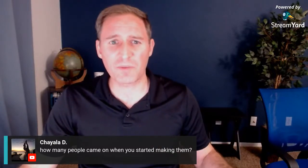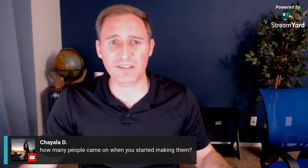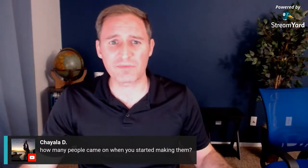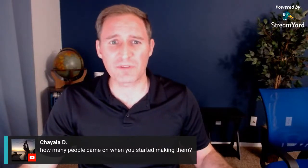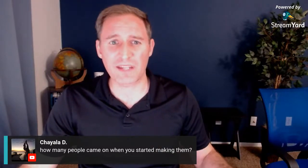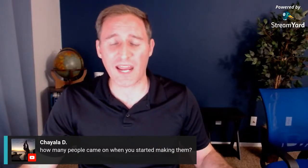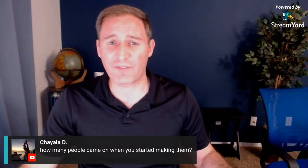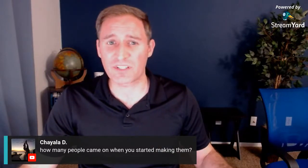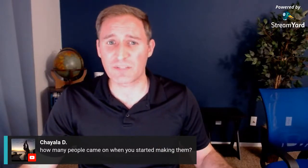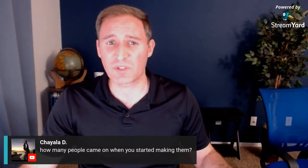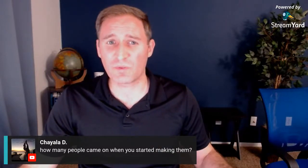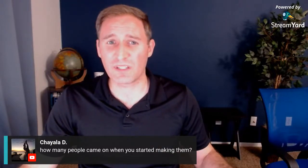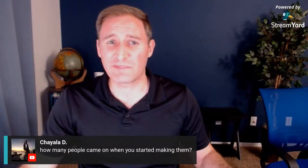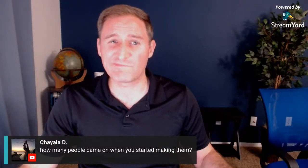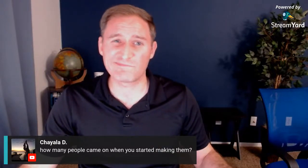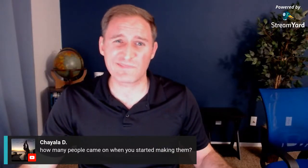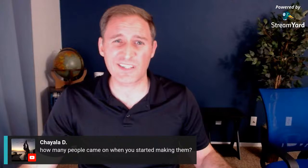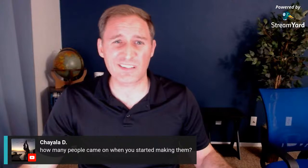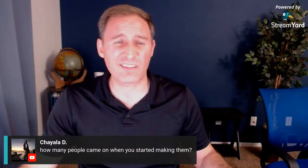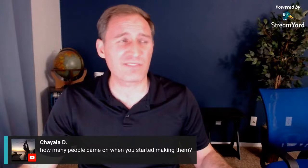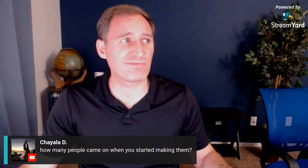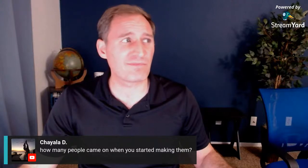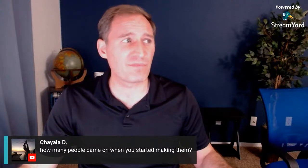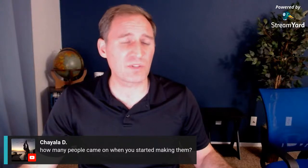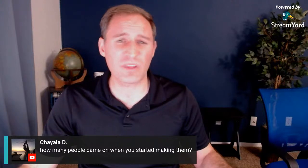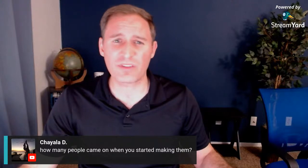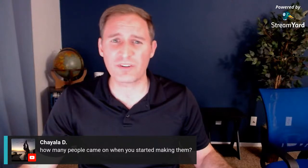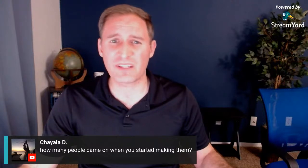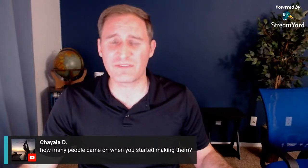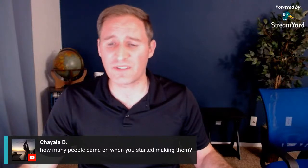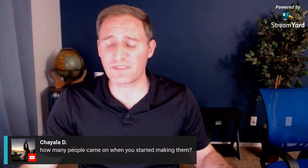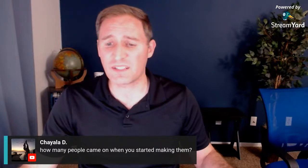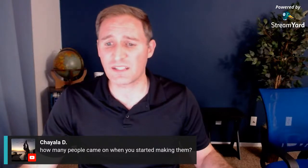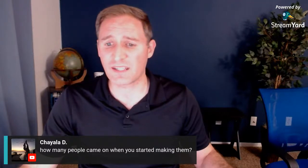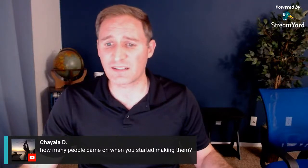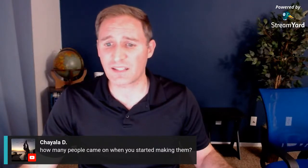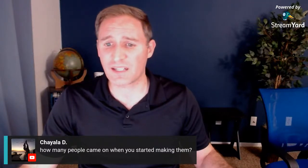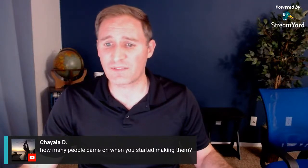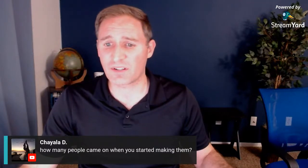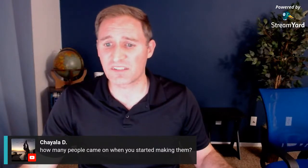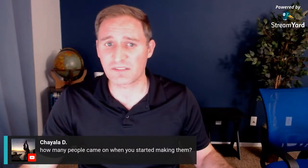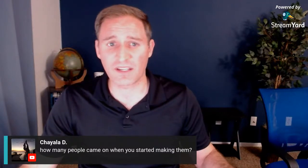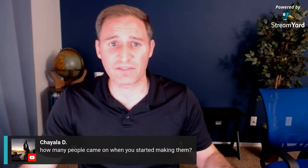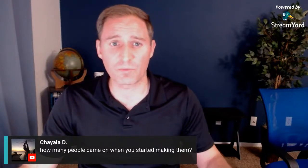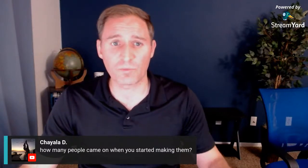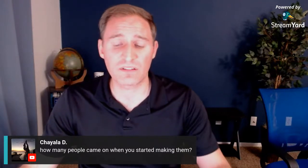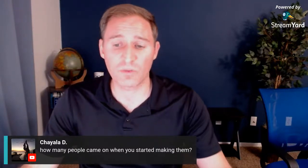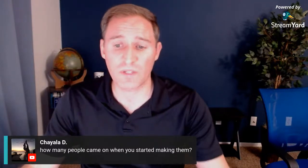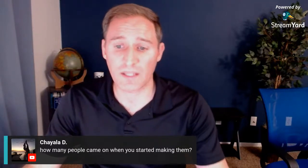months we've been averaging between like between 30 and 50 and it kind of varies from week to week